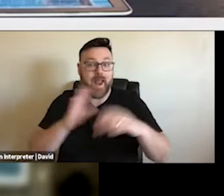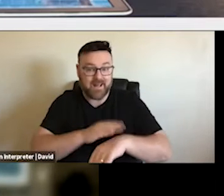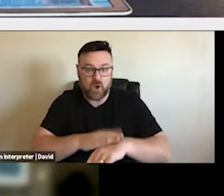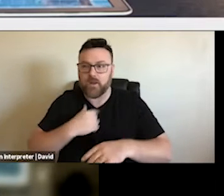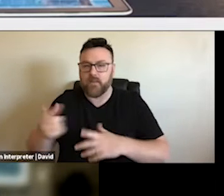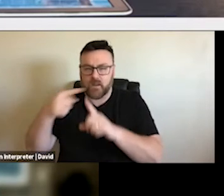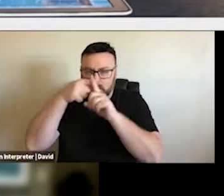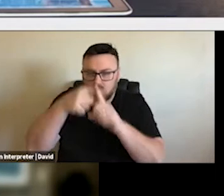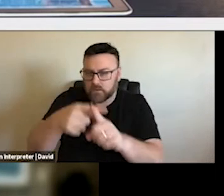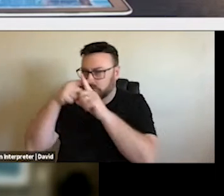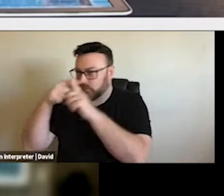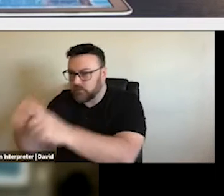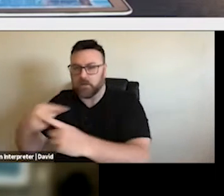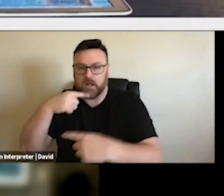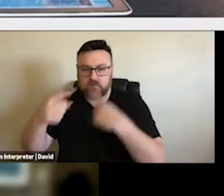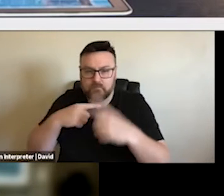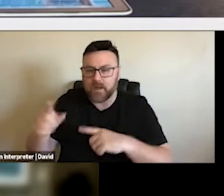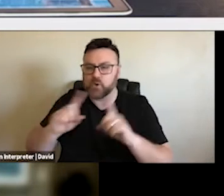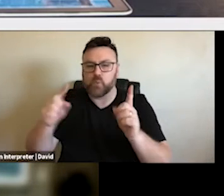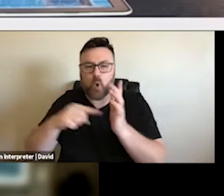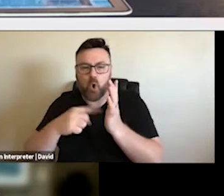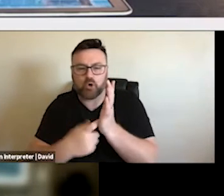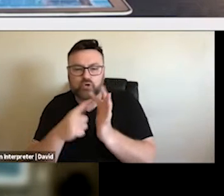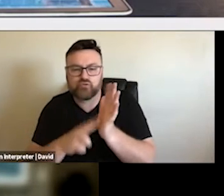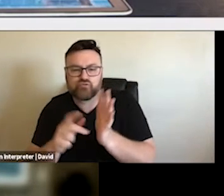Having that kind of collaborative cross sector approach means we can see things that are